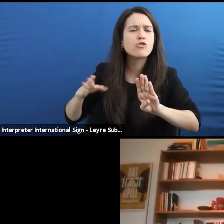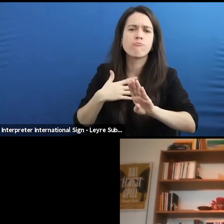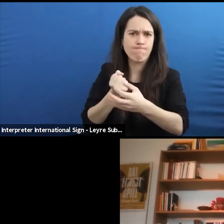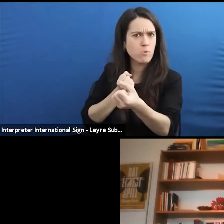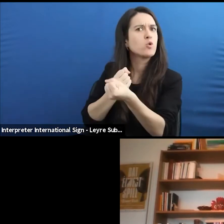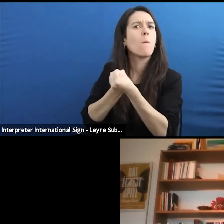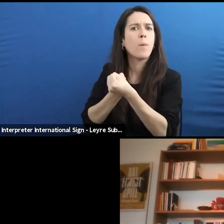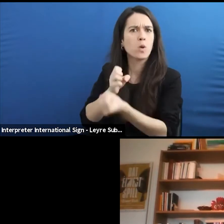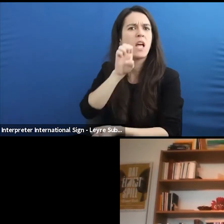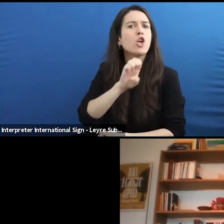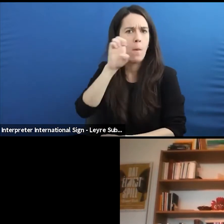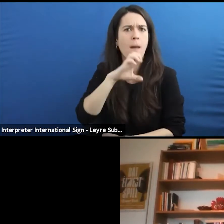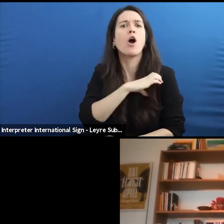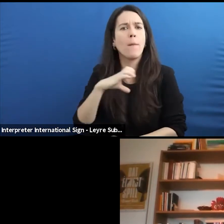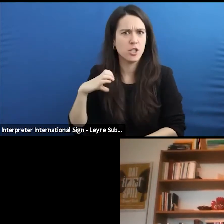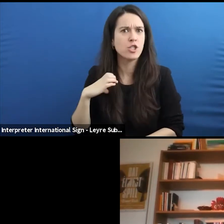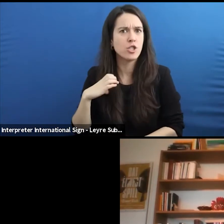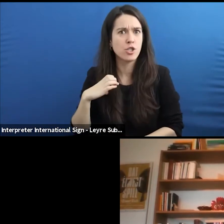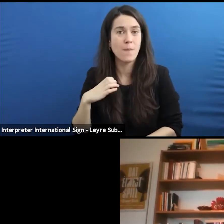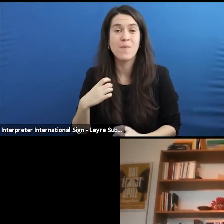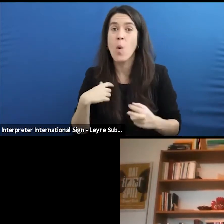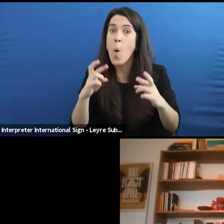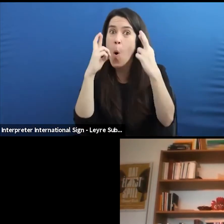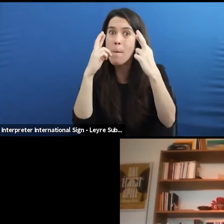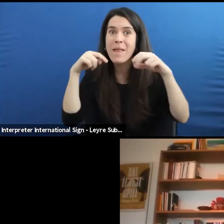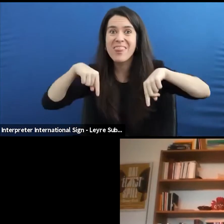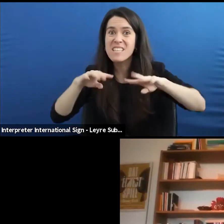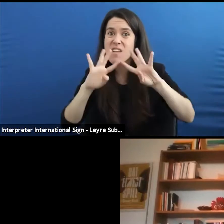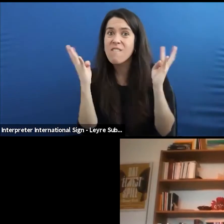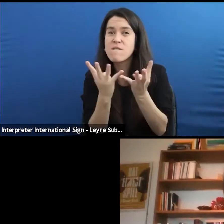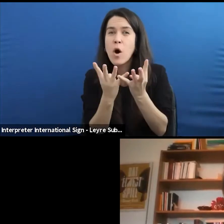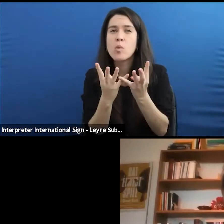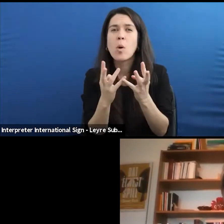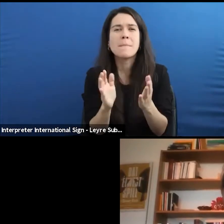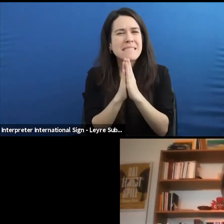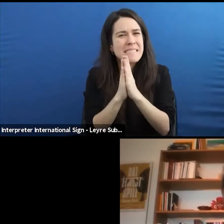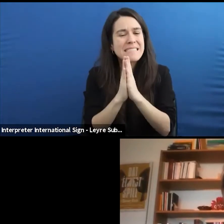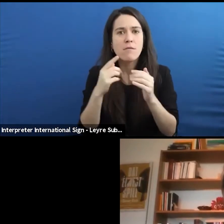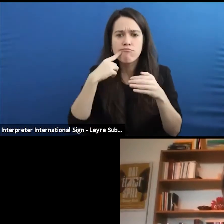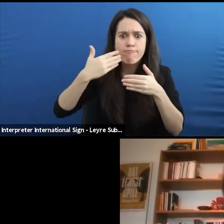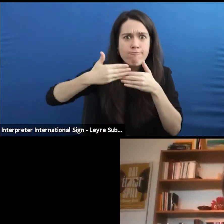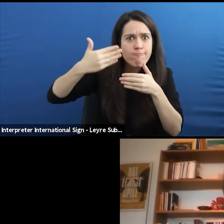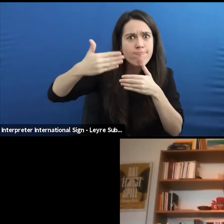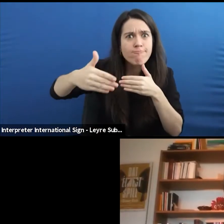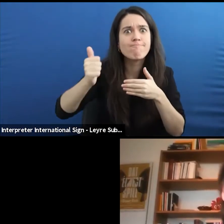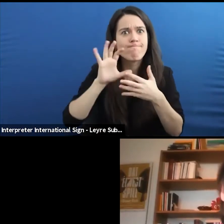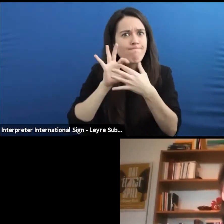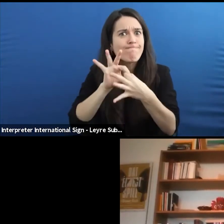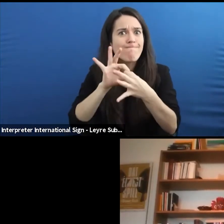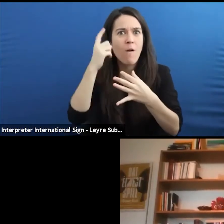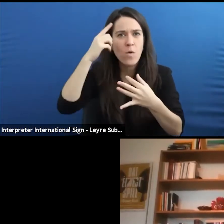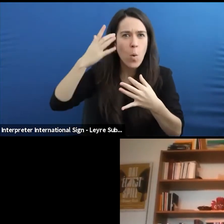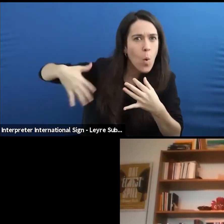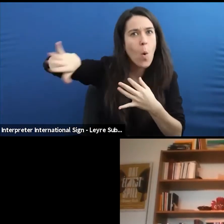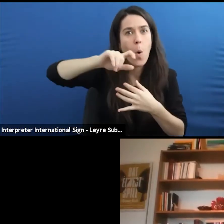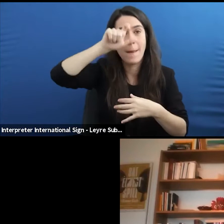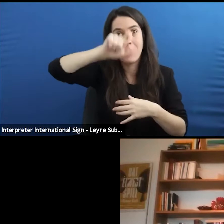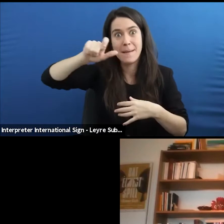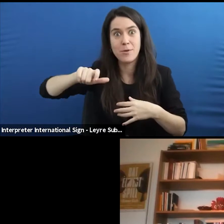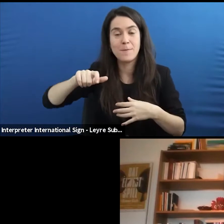and her hope that this Forum will become a regular tool for all of us. This morning the European